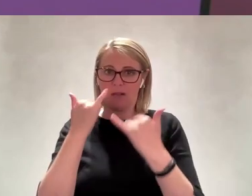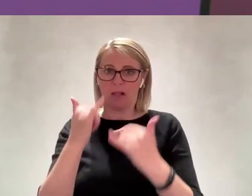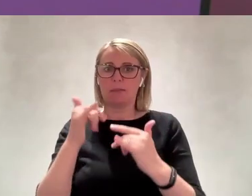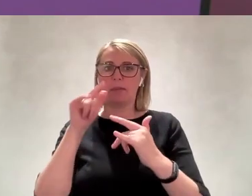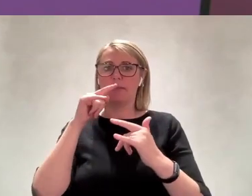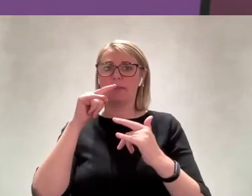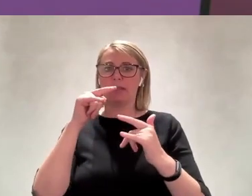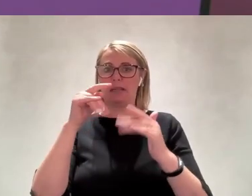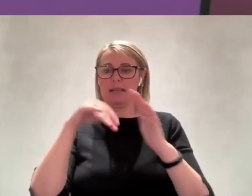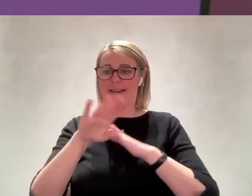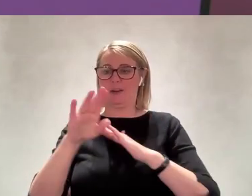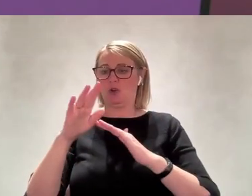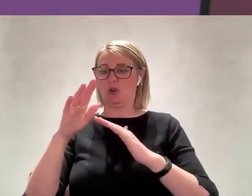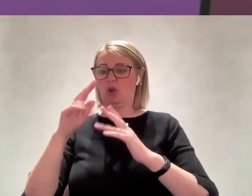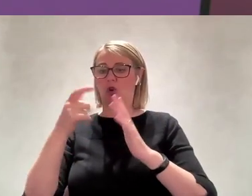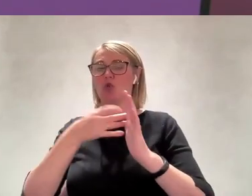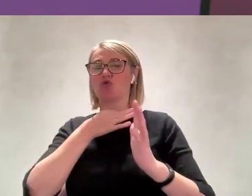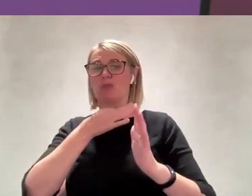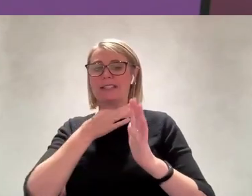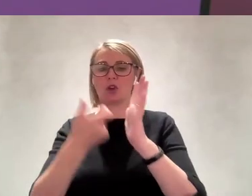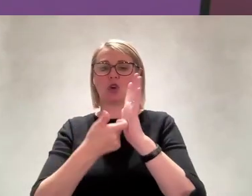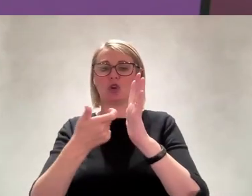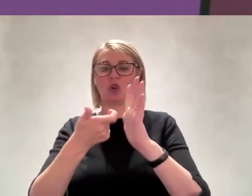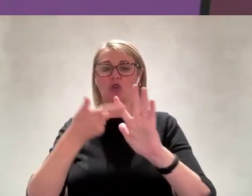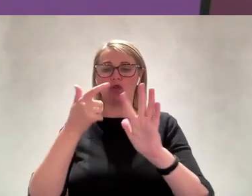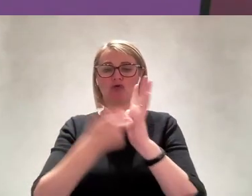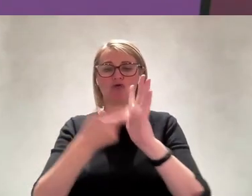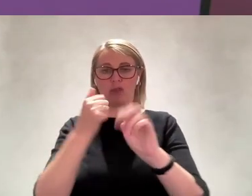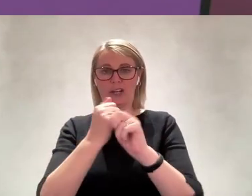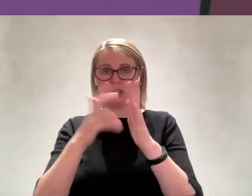a risk in a risk register with regard to use of AI?